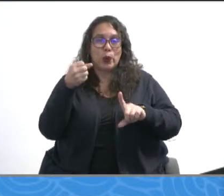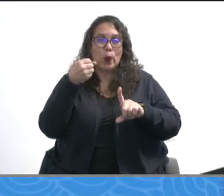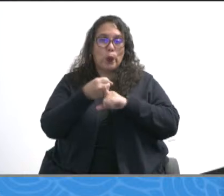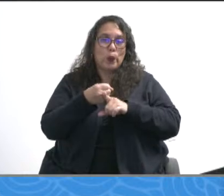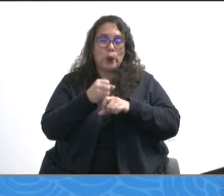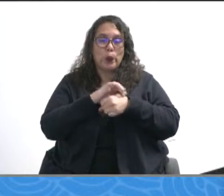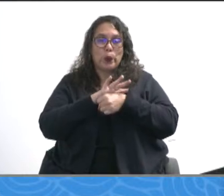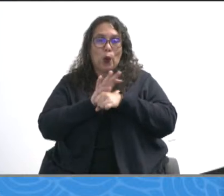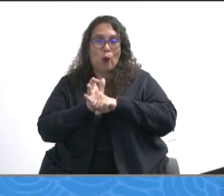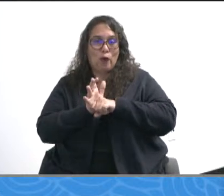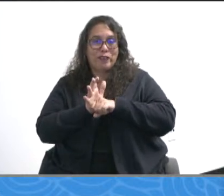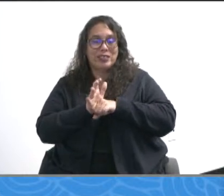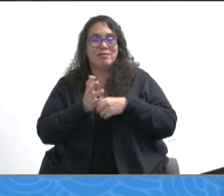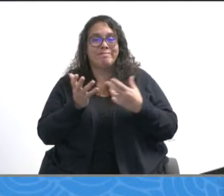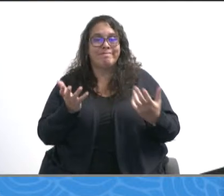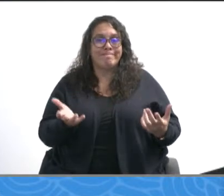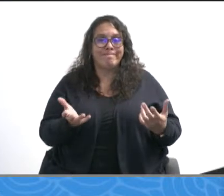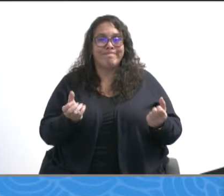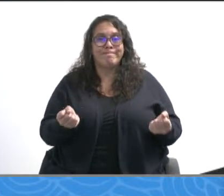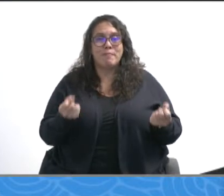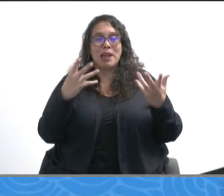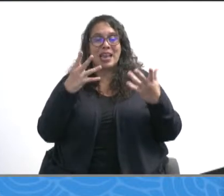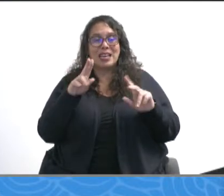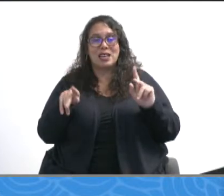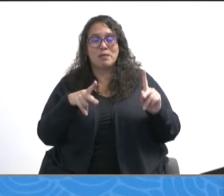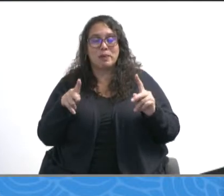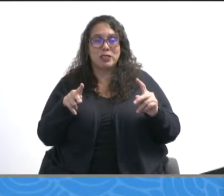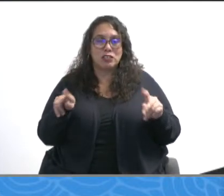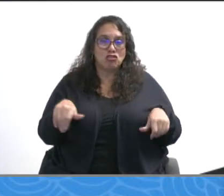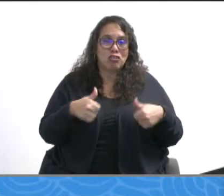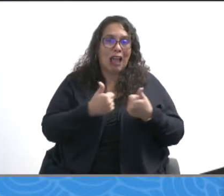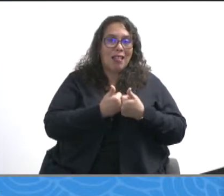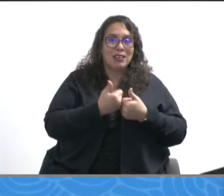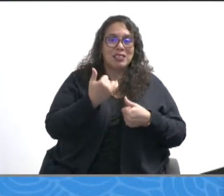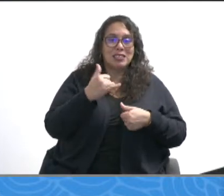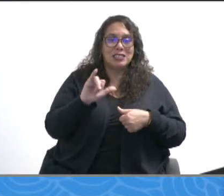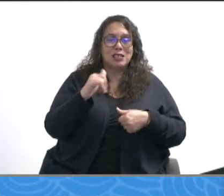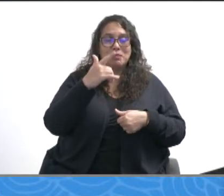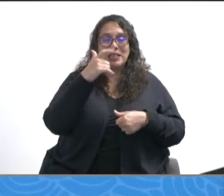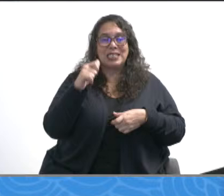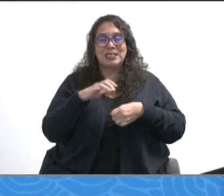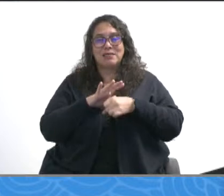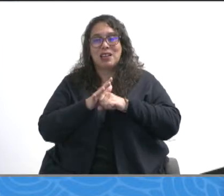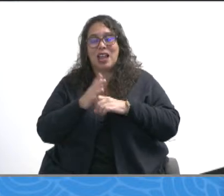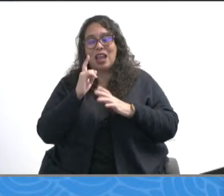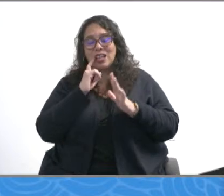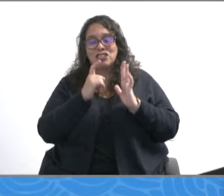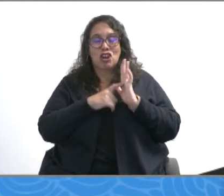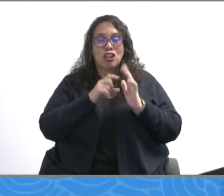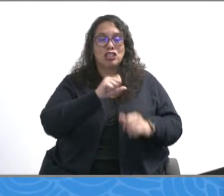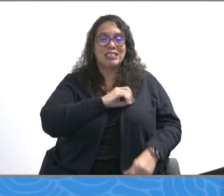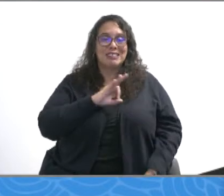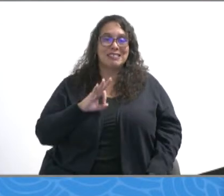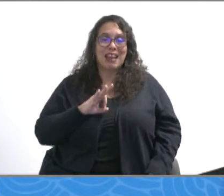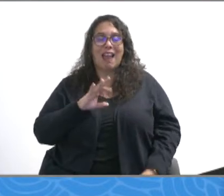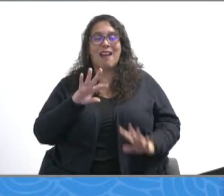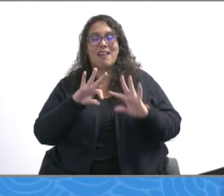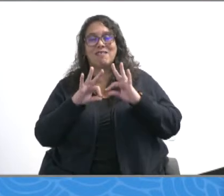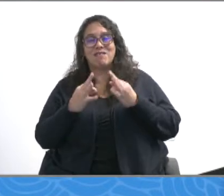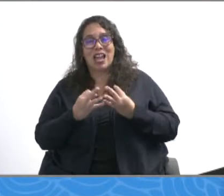who are having challenges because of this pandemic. And we wanna acknowledge our staff, we wanna acknowledge our families, we wanna acknowledge students.